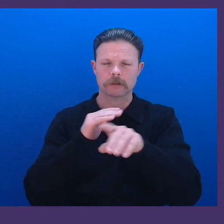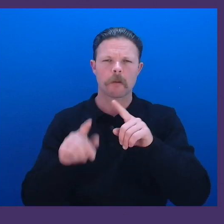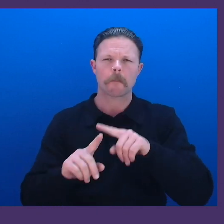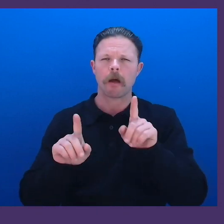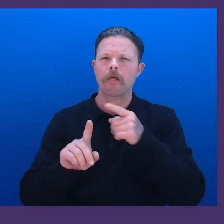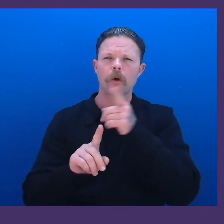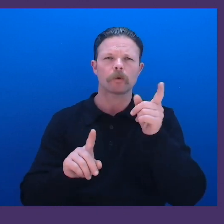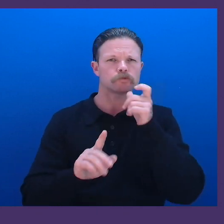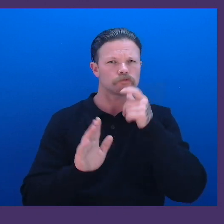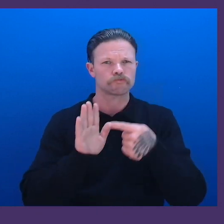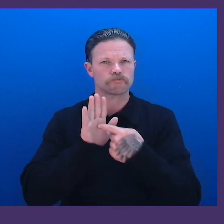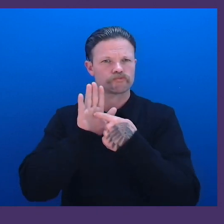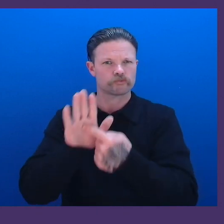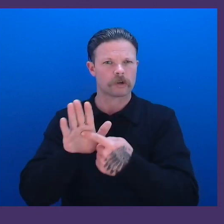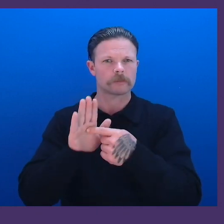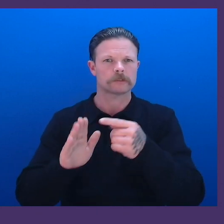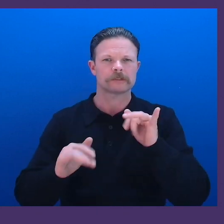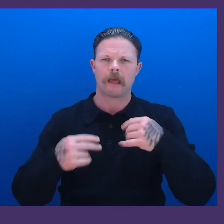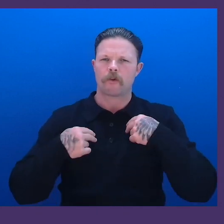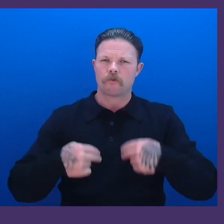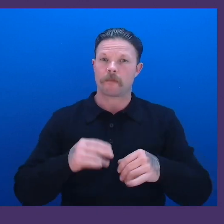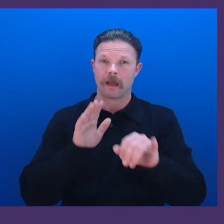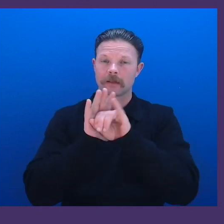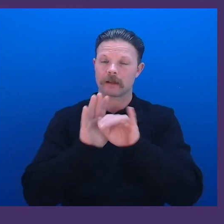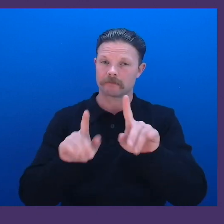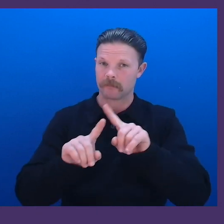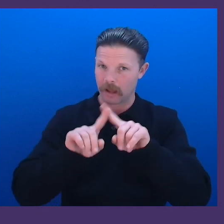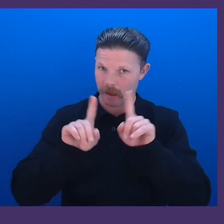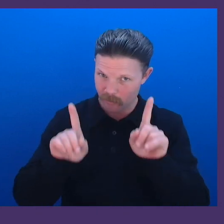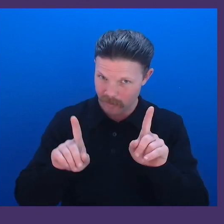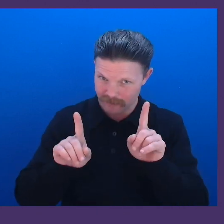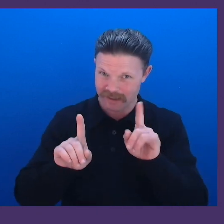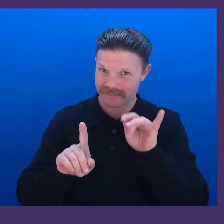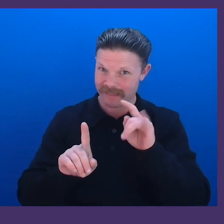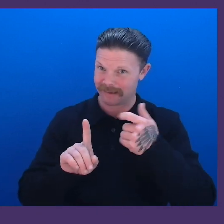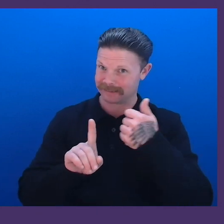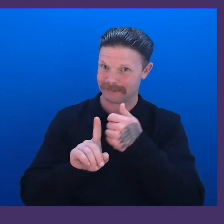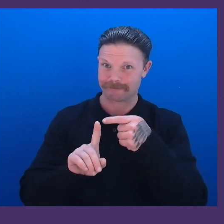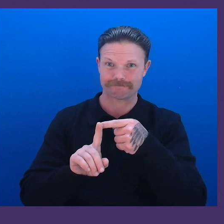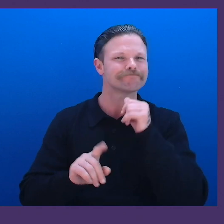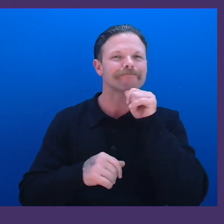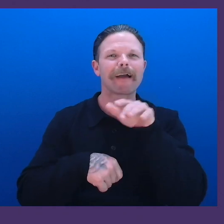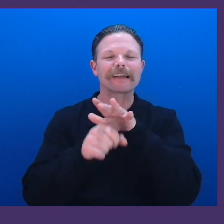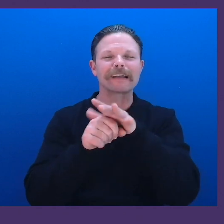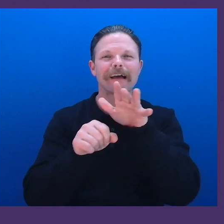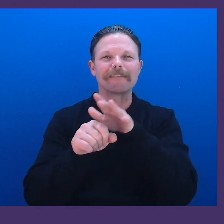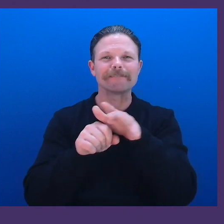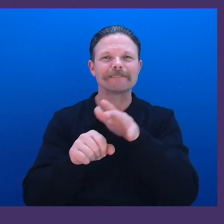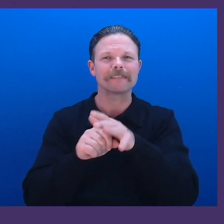However, that in itself is not enough. Even the best tools in the world will absolutely gather dust